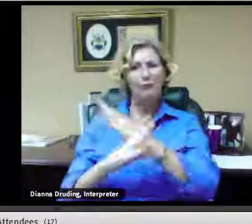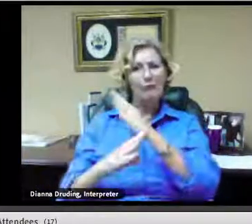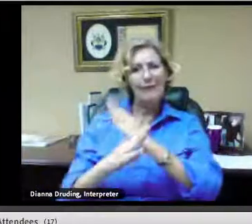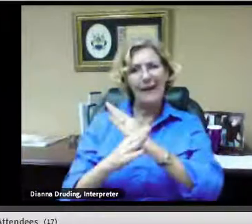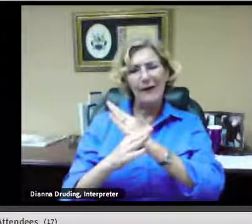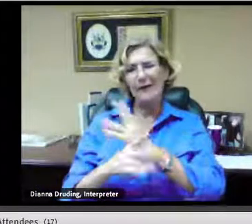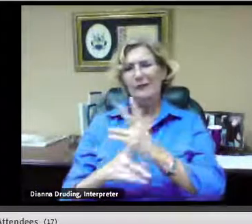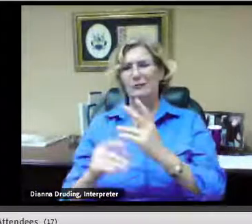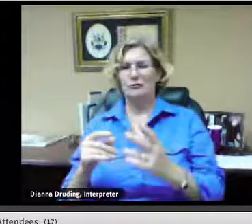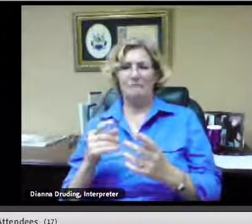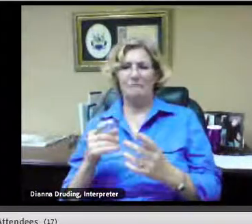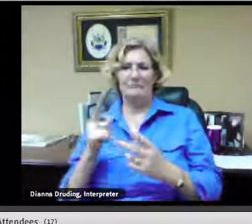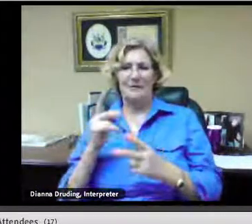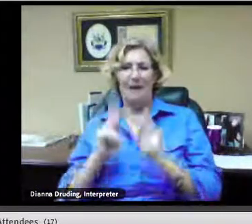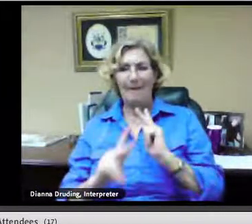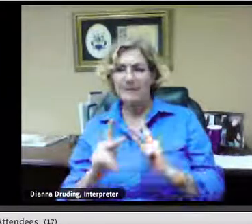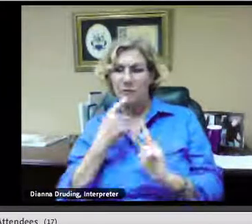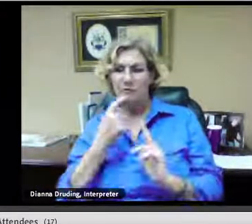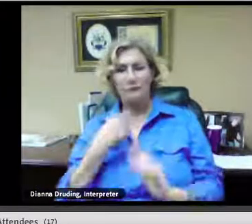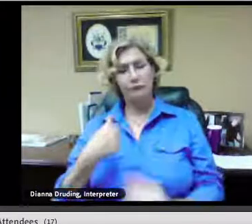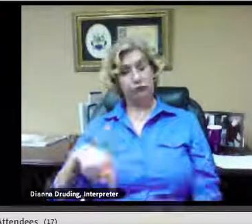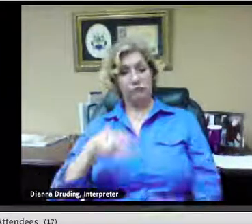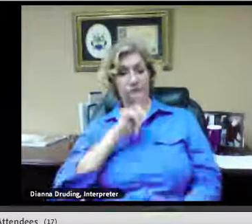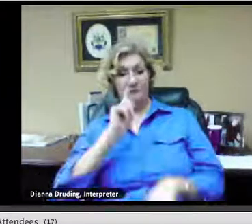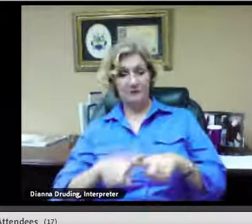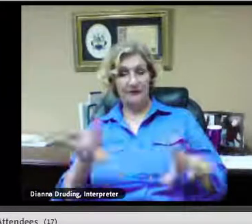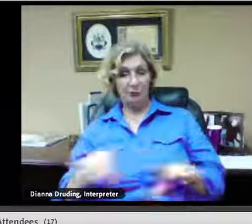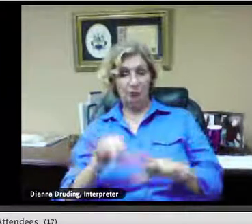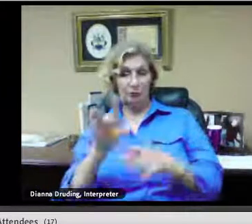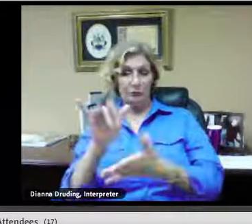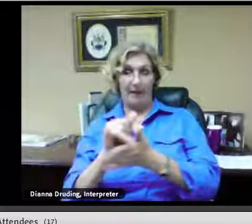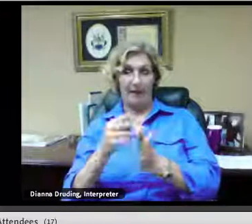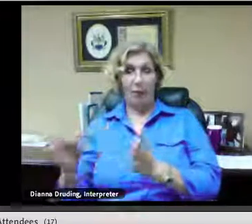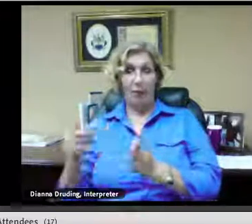you know, "We've always done it this way, and why should we accommodate," you know, "make this big change?